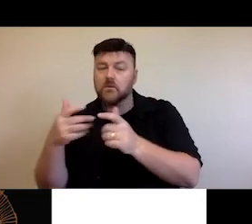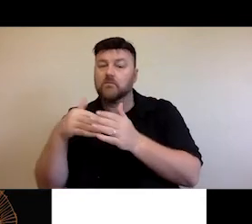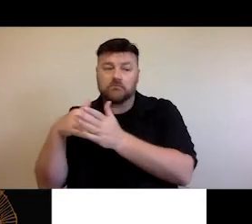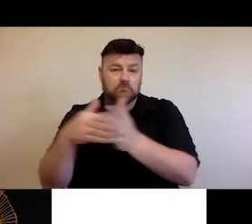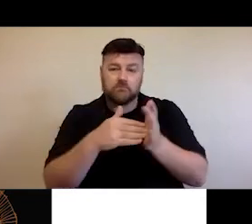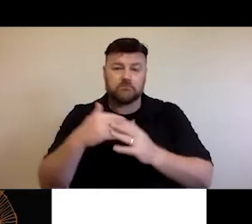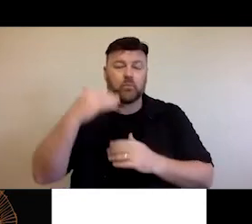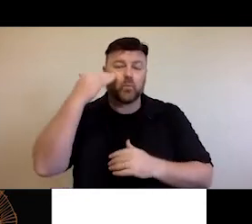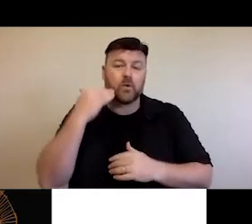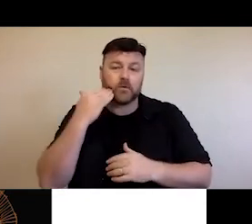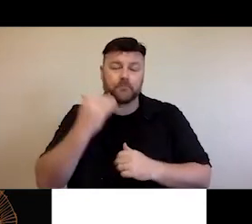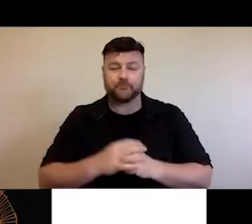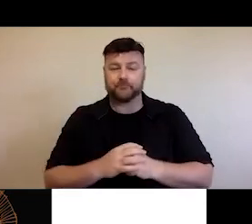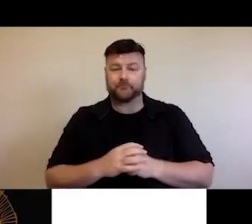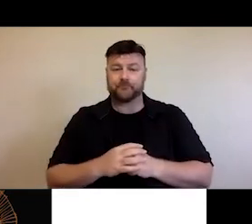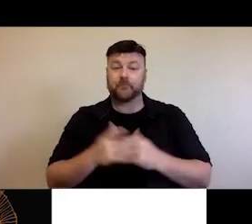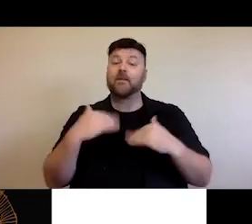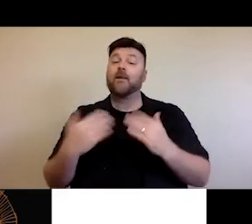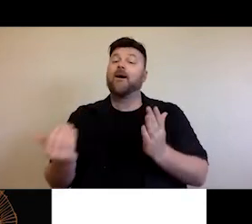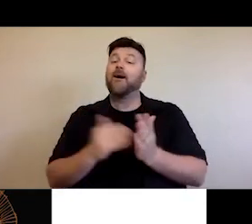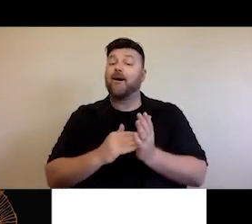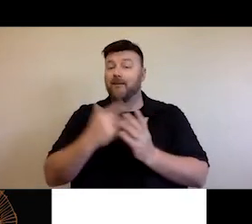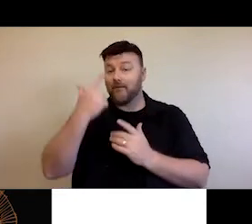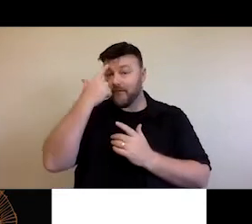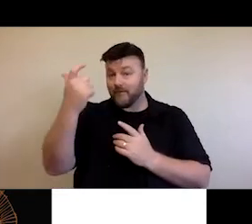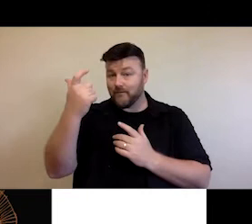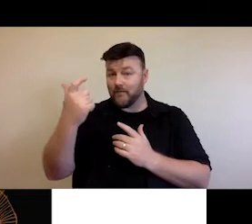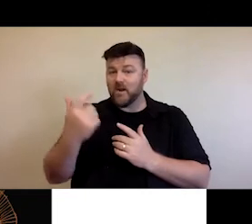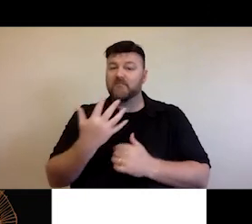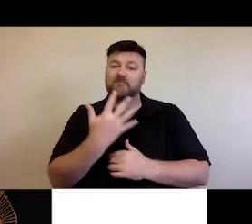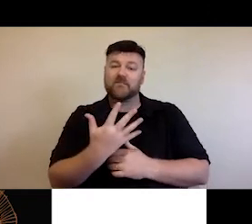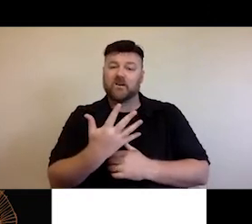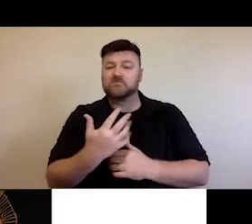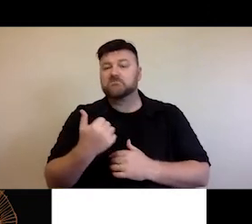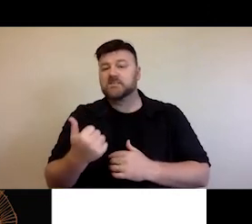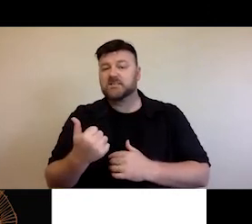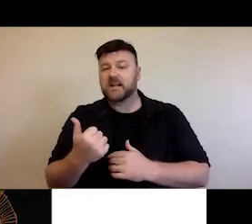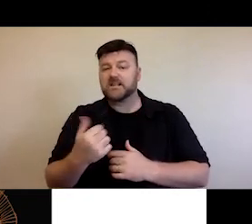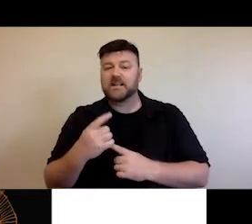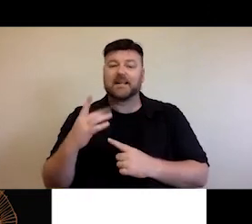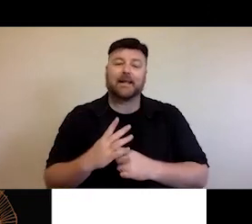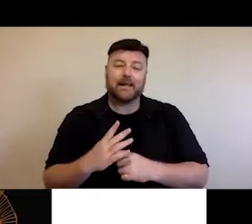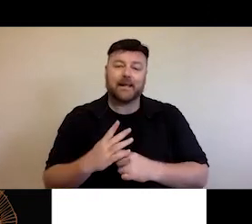concept - five or six key themes for their objectives. They wanted an